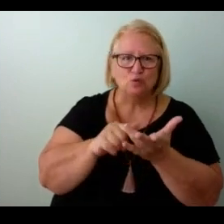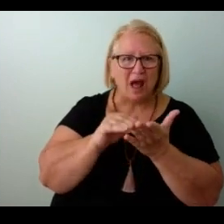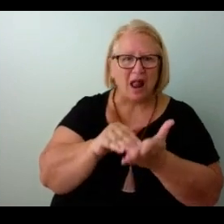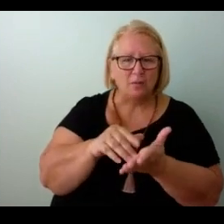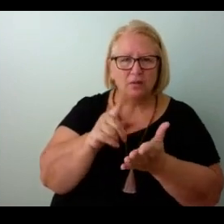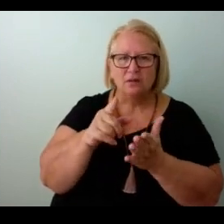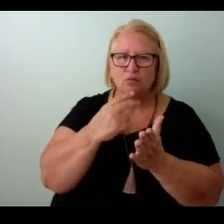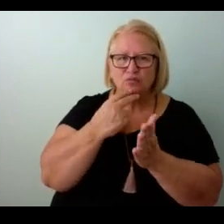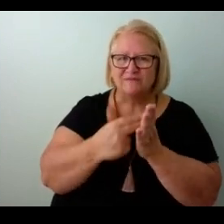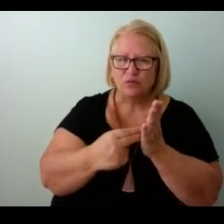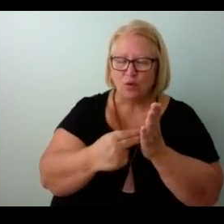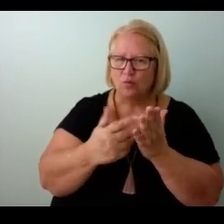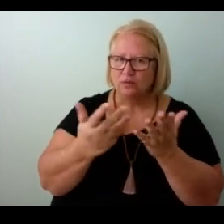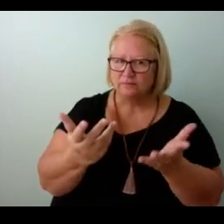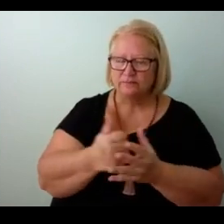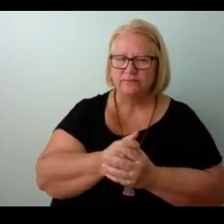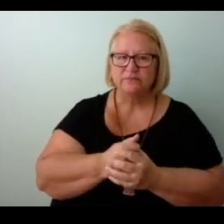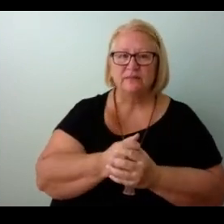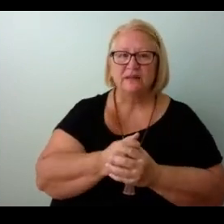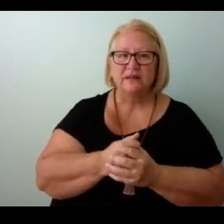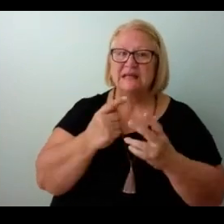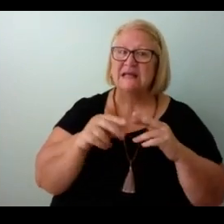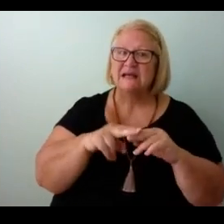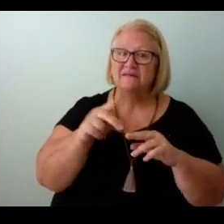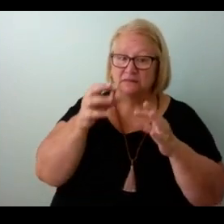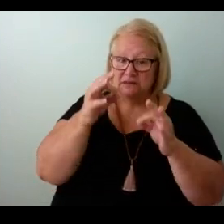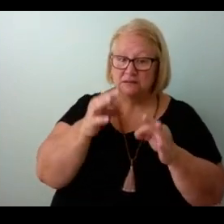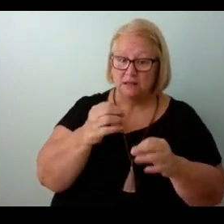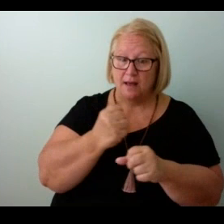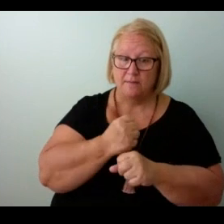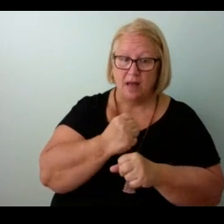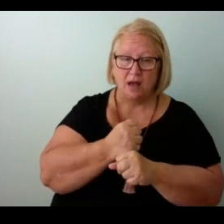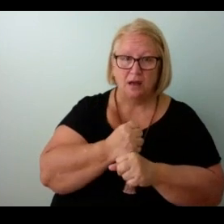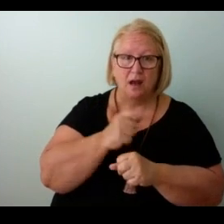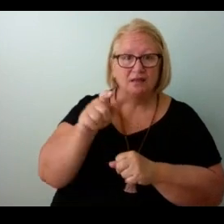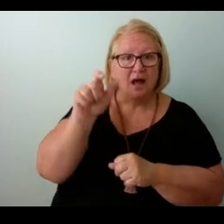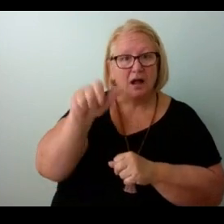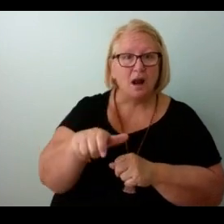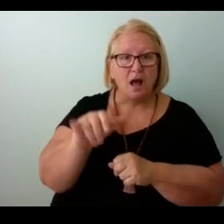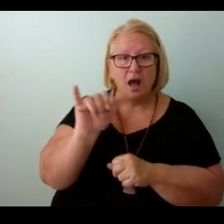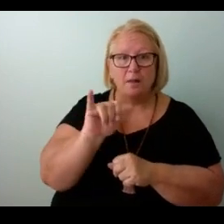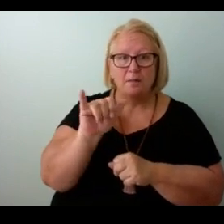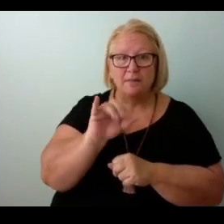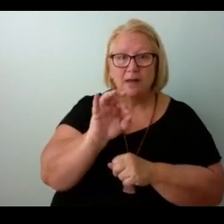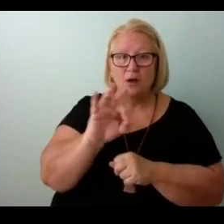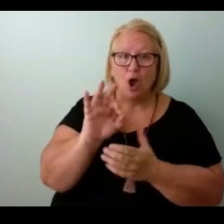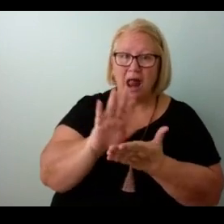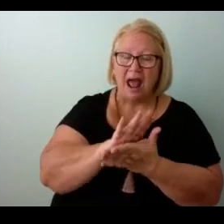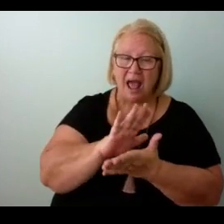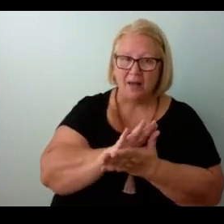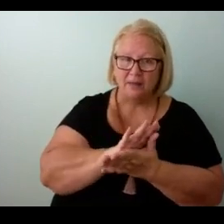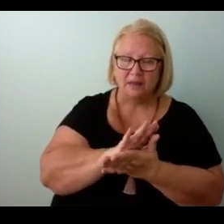If a decision has been made that the client may not be particularly happy with, there